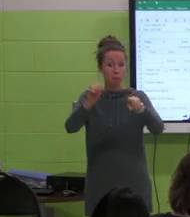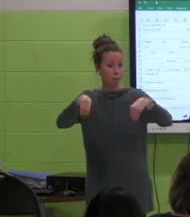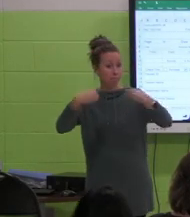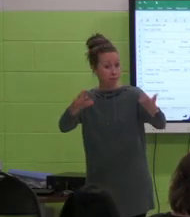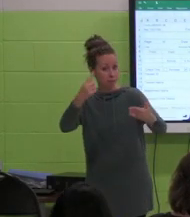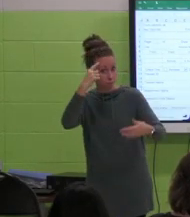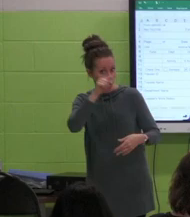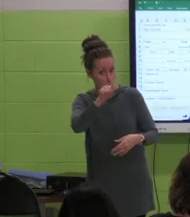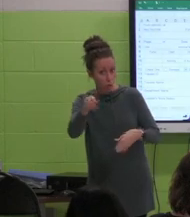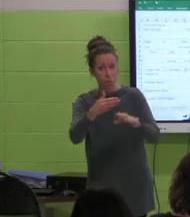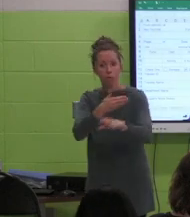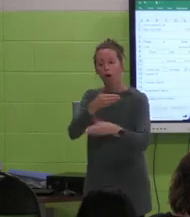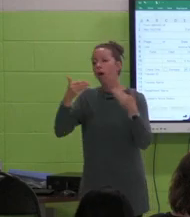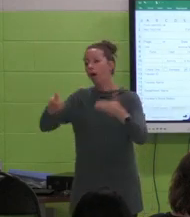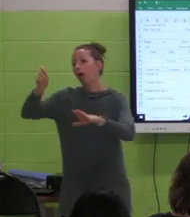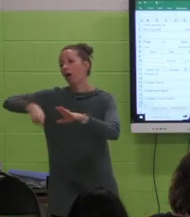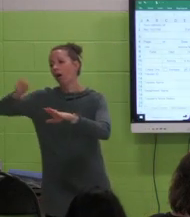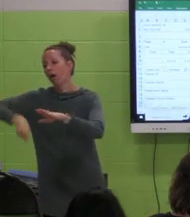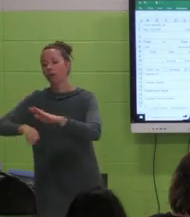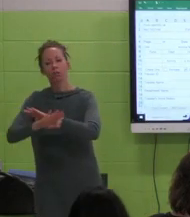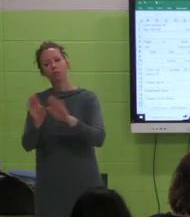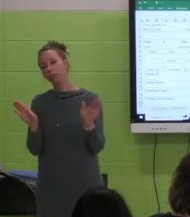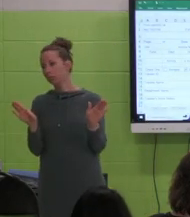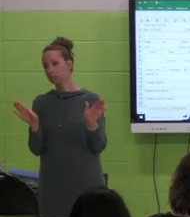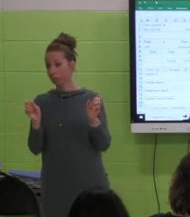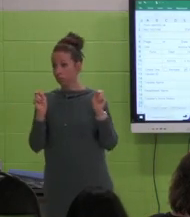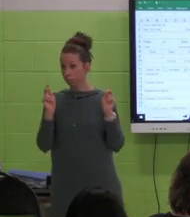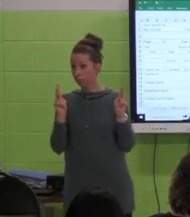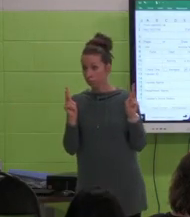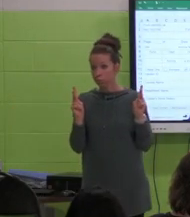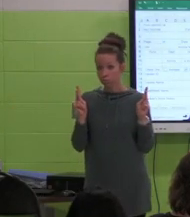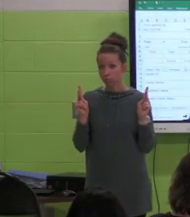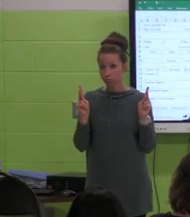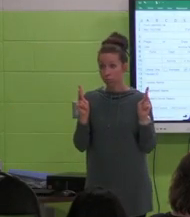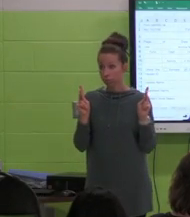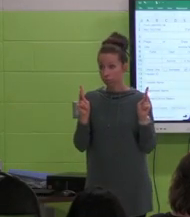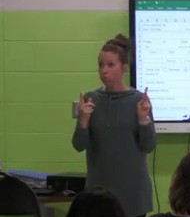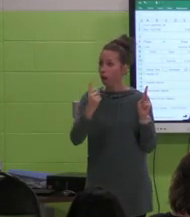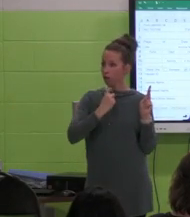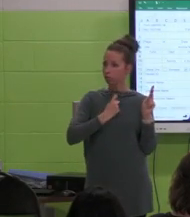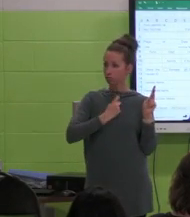before you just go and do it because that's the only way you go get it okay it's really really